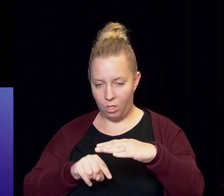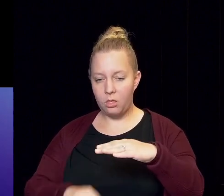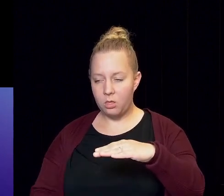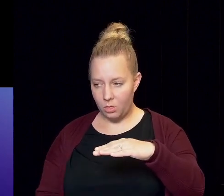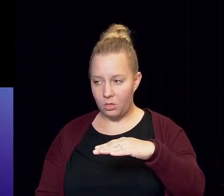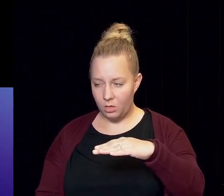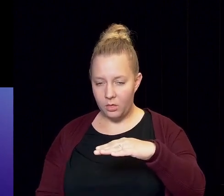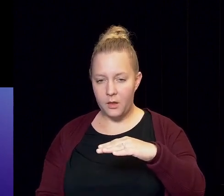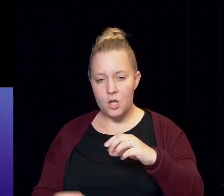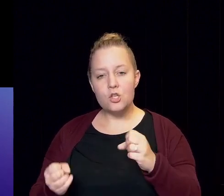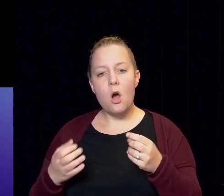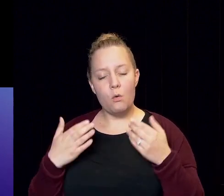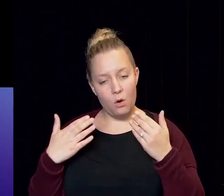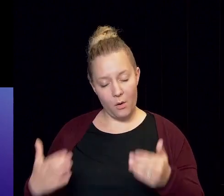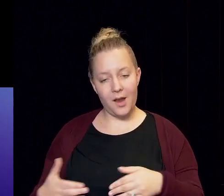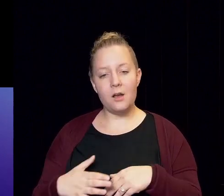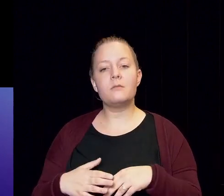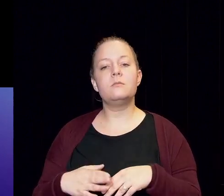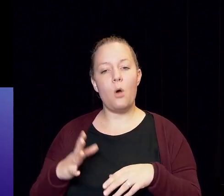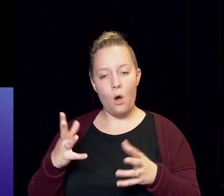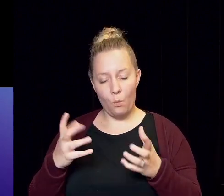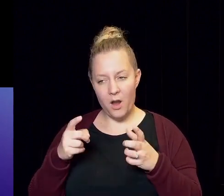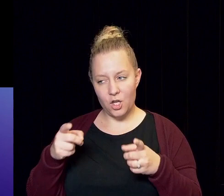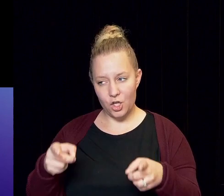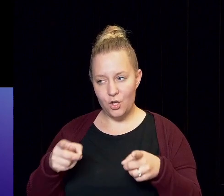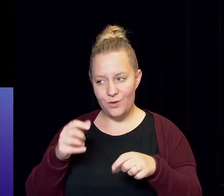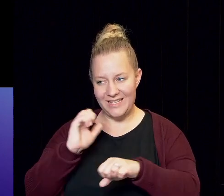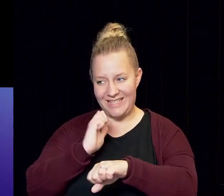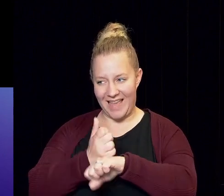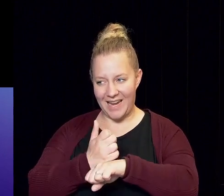All right, so let's go ahead and I want you to set up this proportion. Solve it out, get